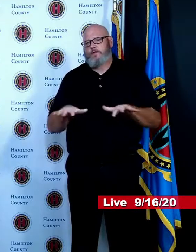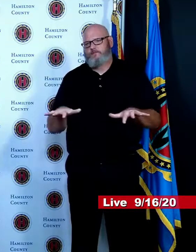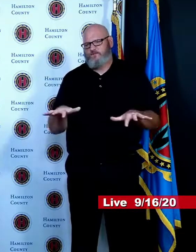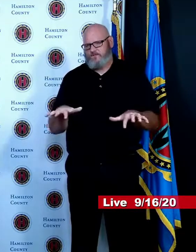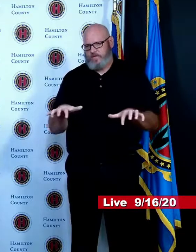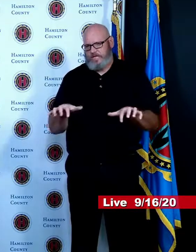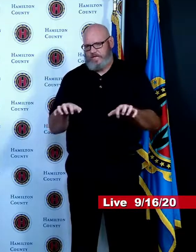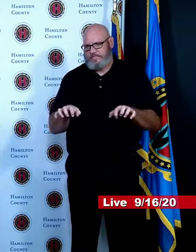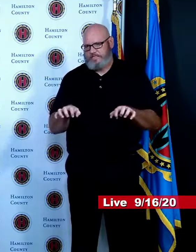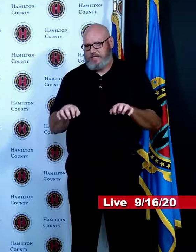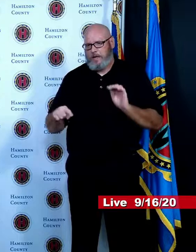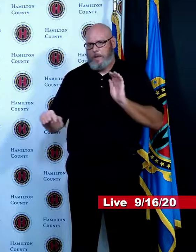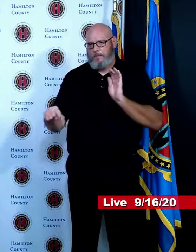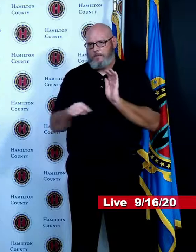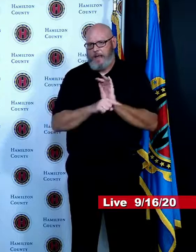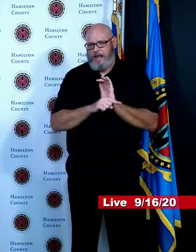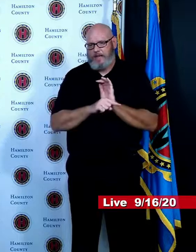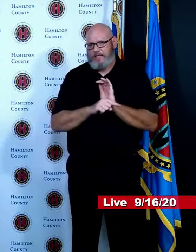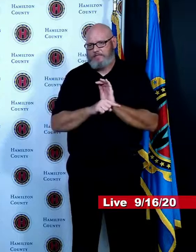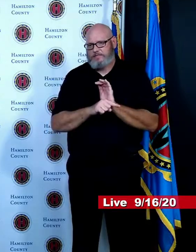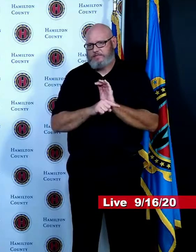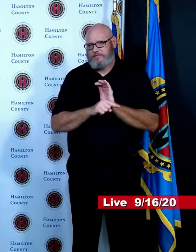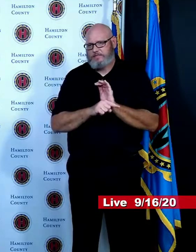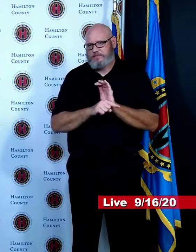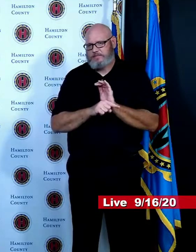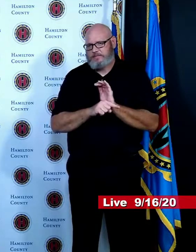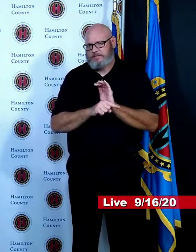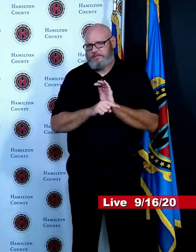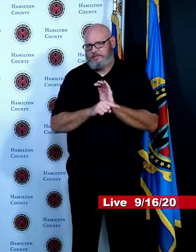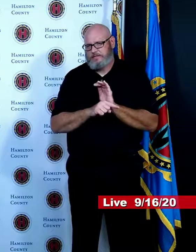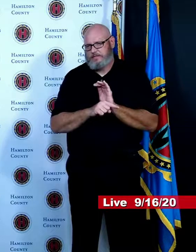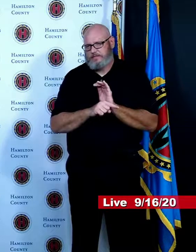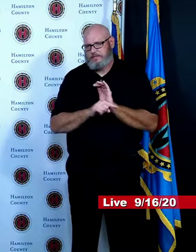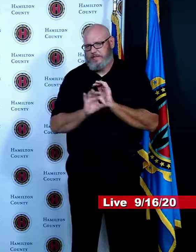80 degrees centigrade that's about 94 degrees fahrenheit okay that's a